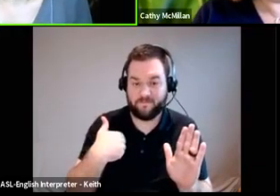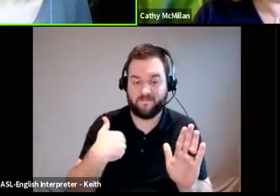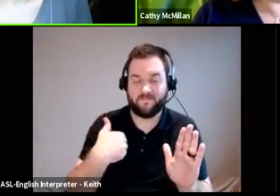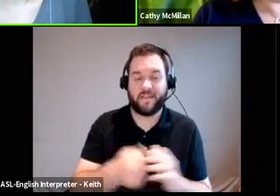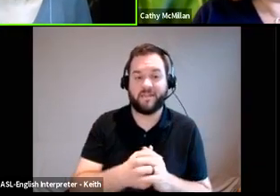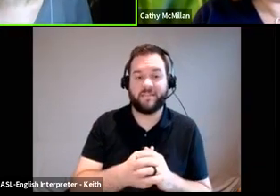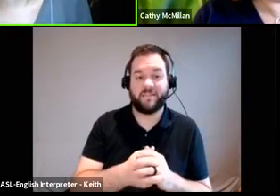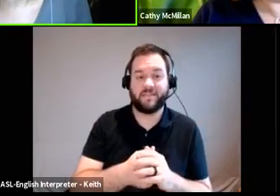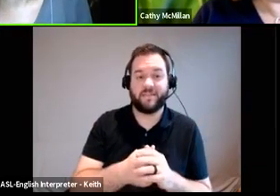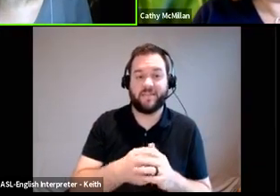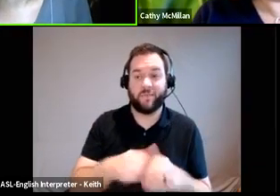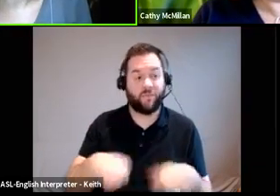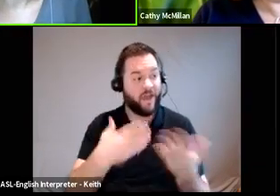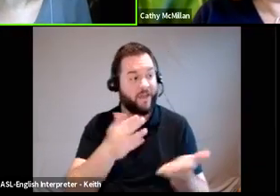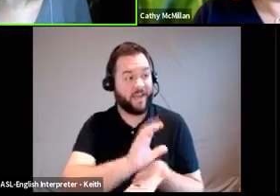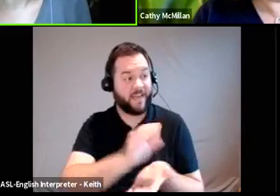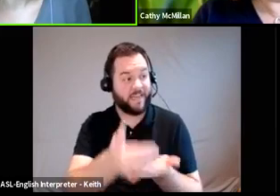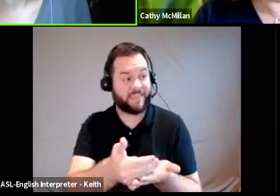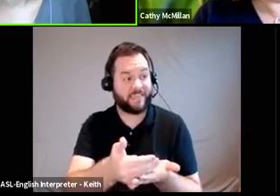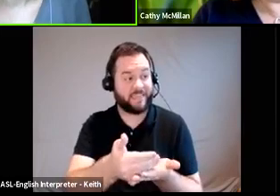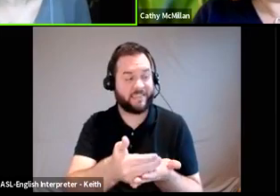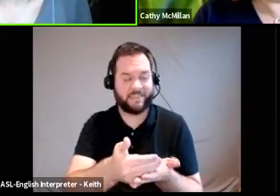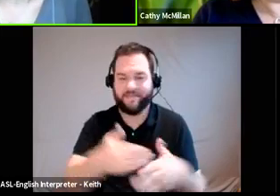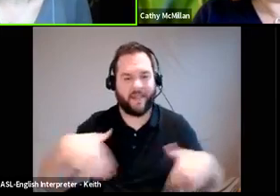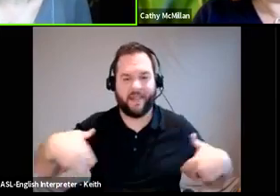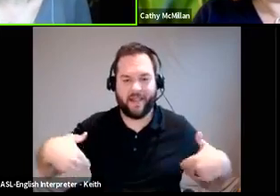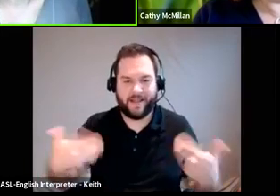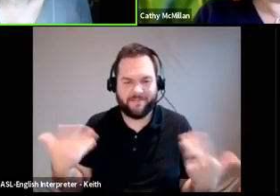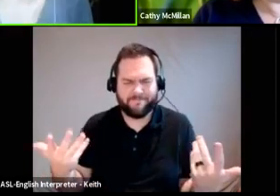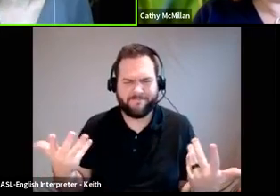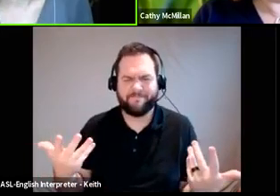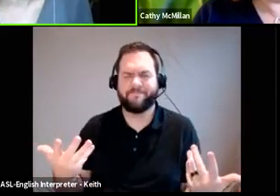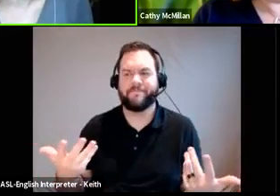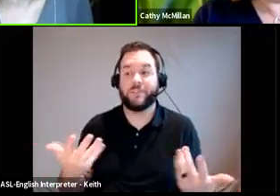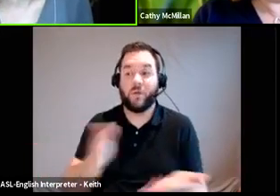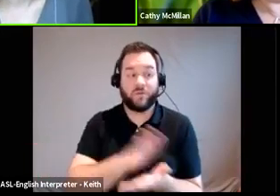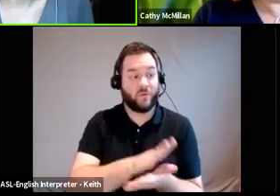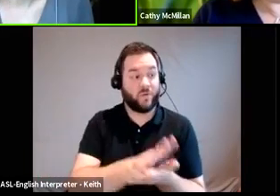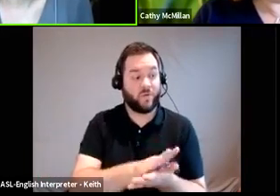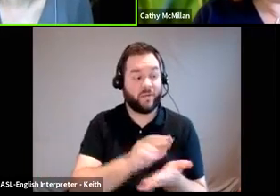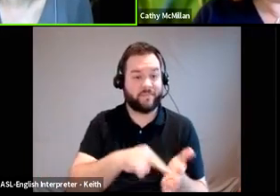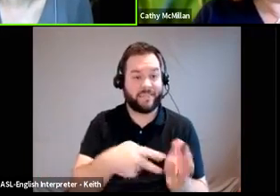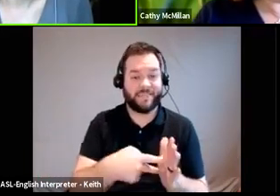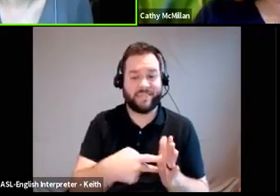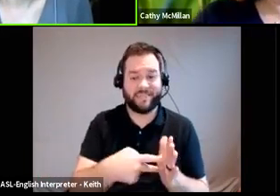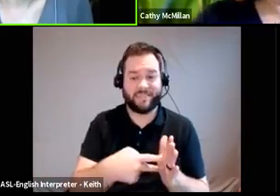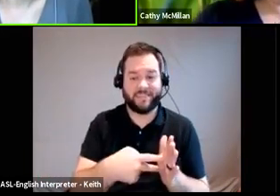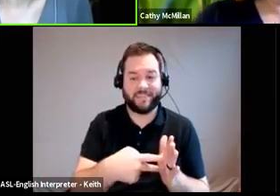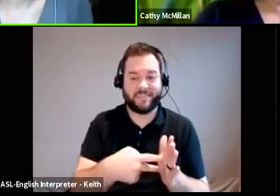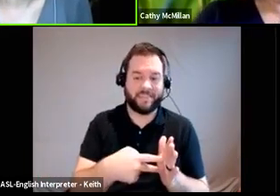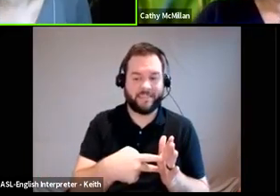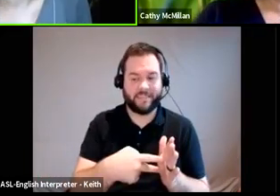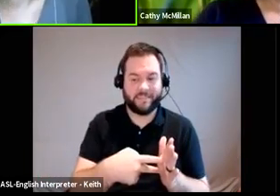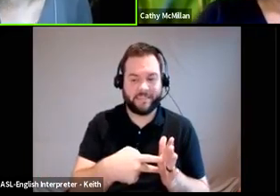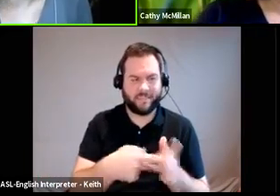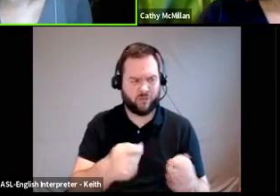designation, and He's got an LD designation. And that does not bring funding into that does not bring funding into the school district. t, so the schools t, so the schools, and stuff